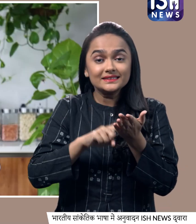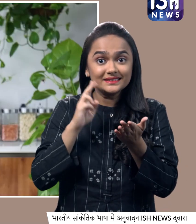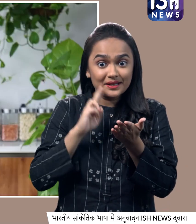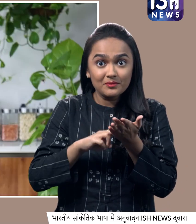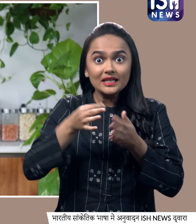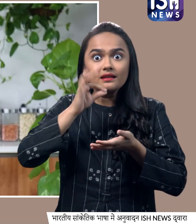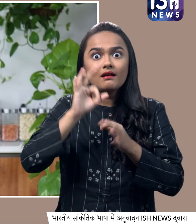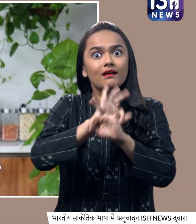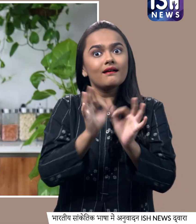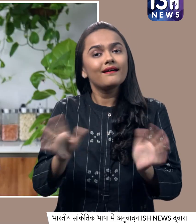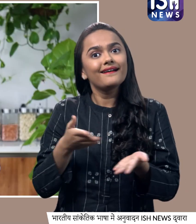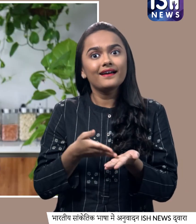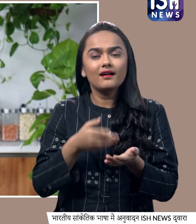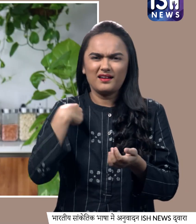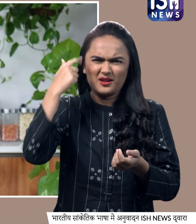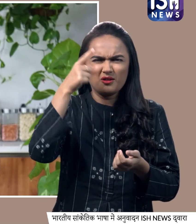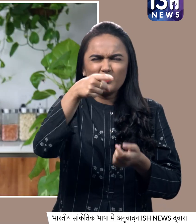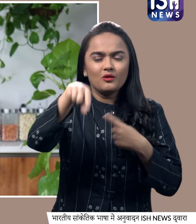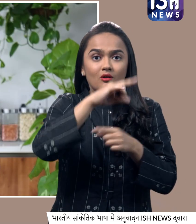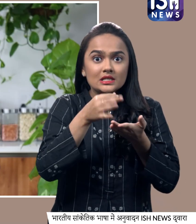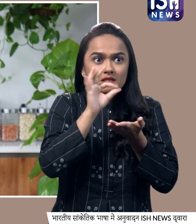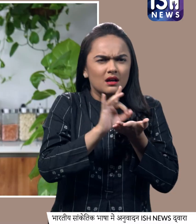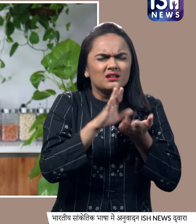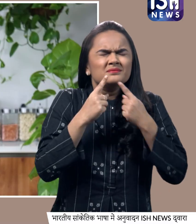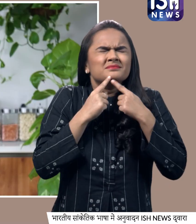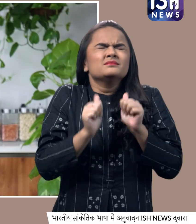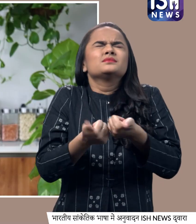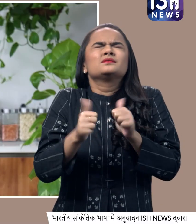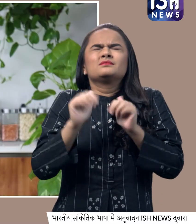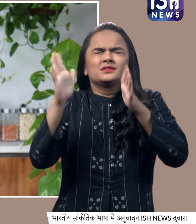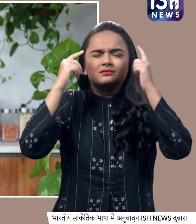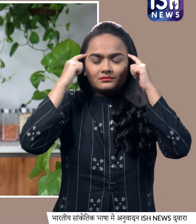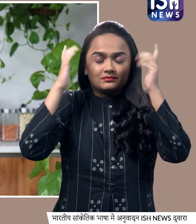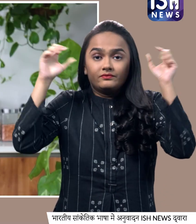I know thinking of quitting tea sounds impossible to even imagine for you